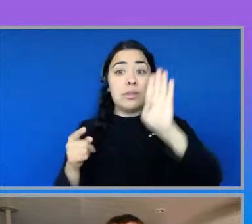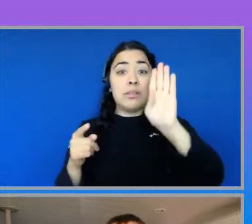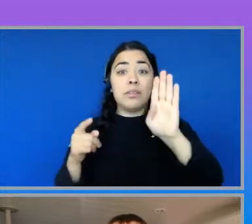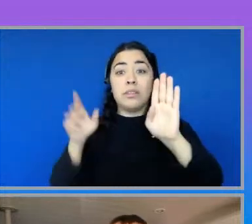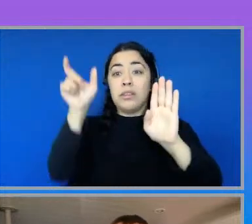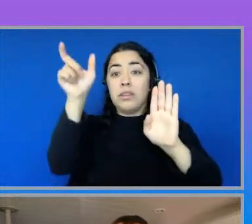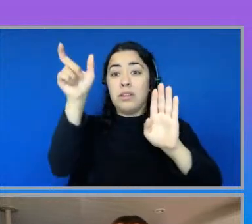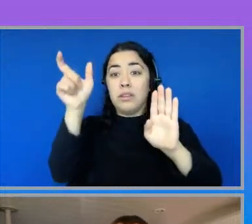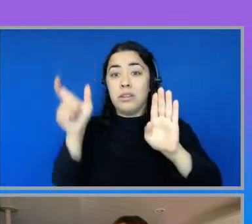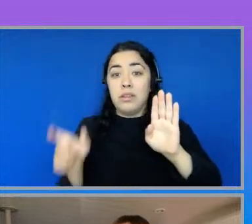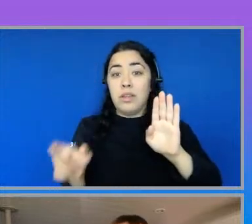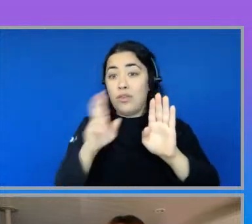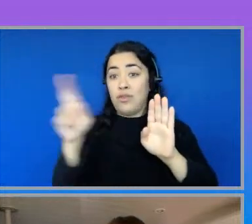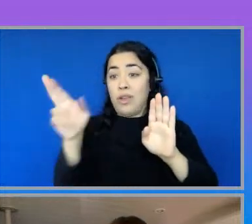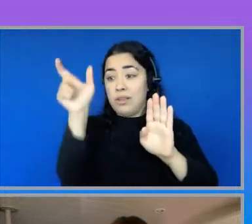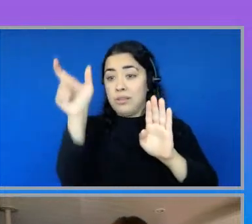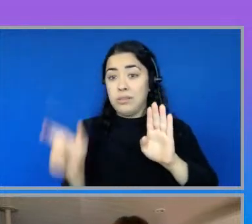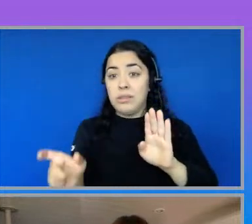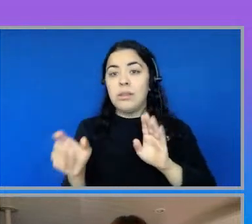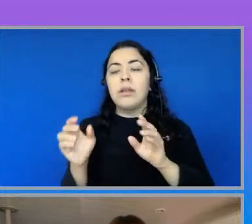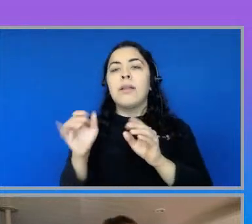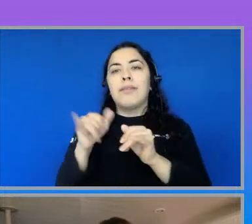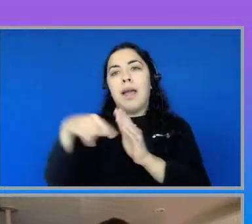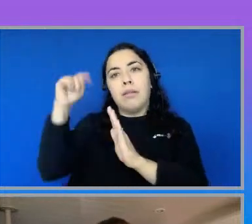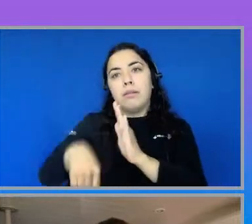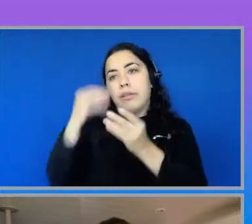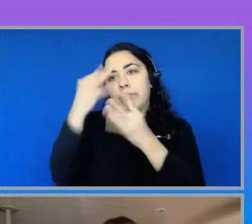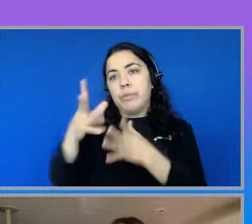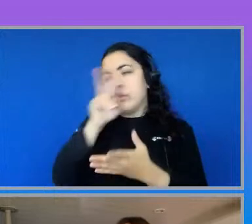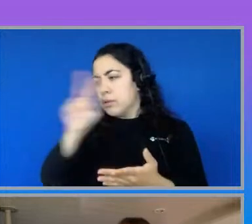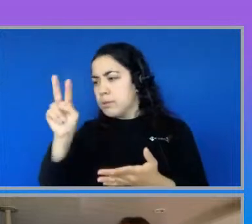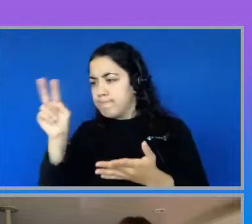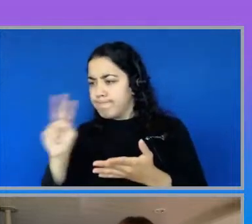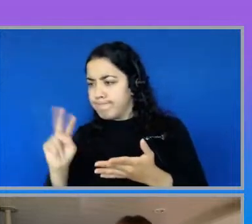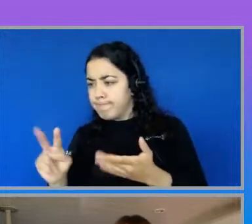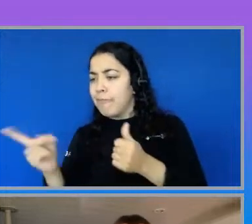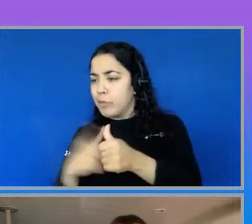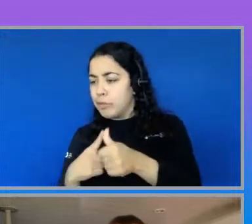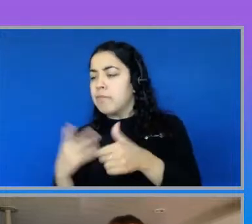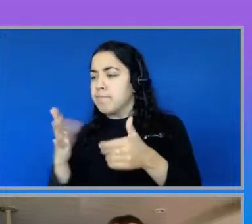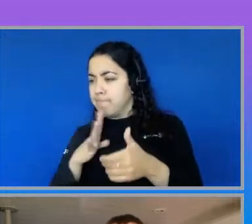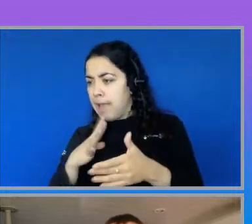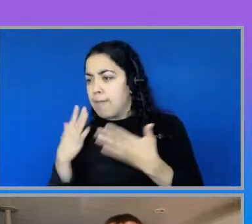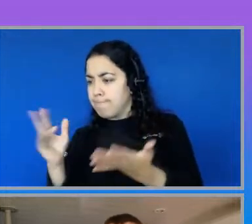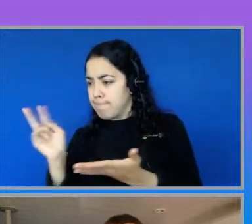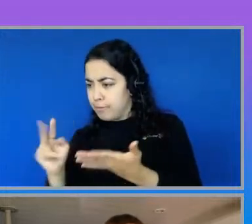displayed on the right hand side, has some information that you would want to read first